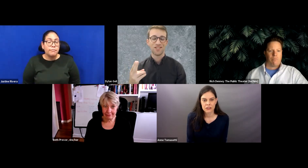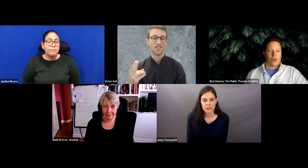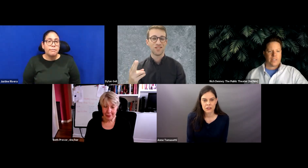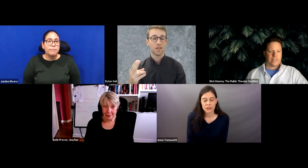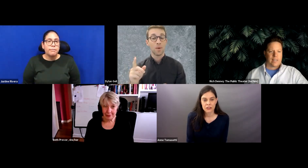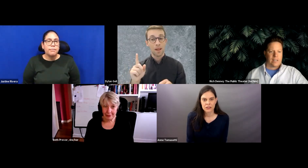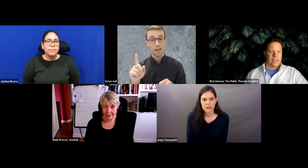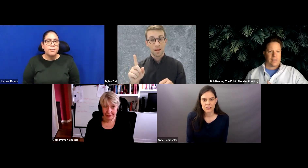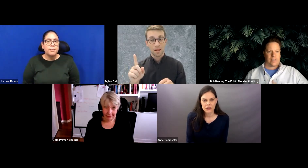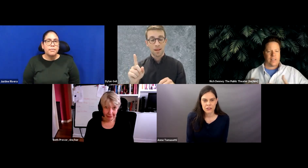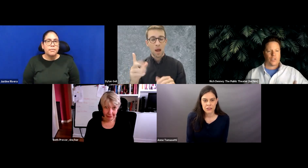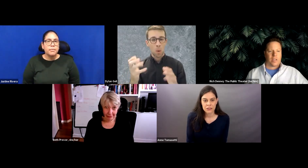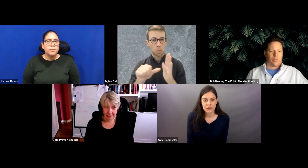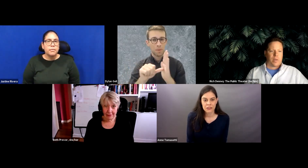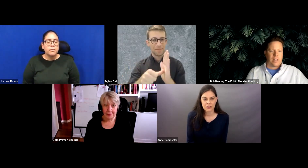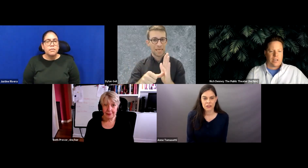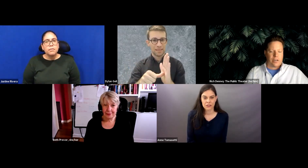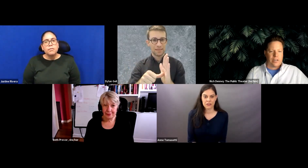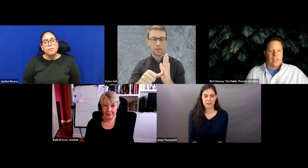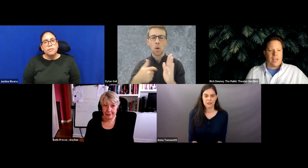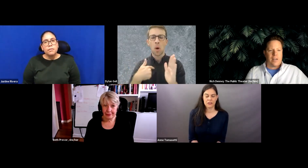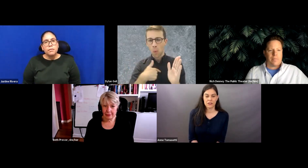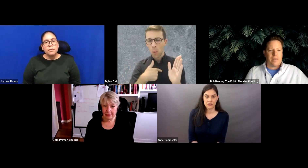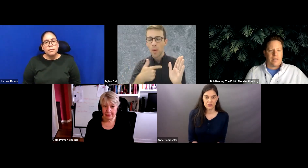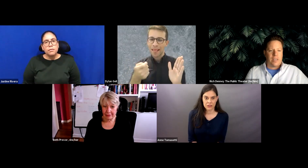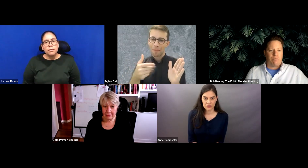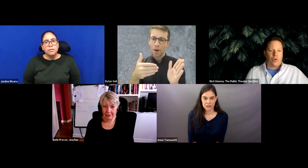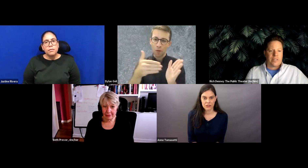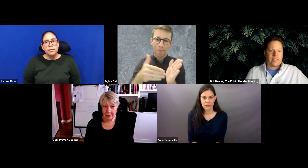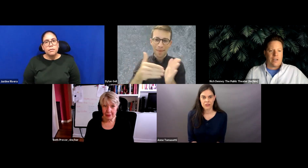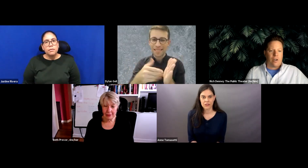importance, and things are being repeated here, the importance of